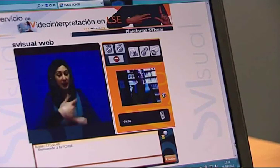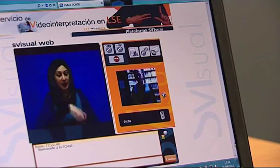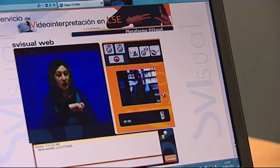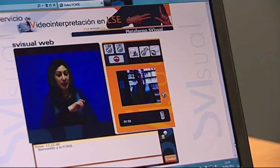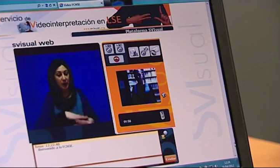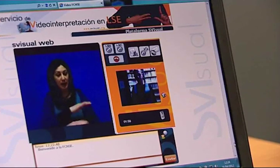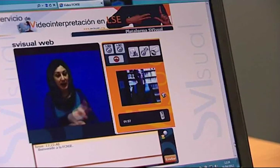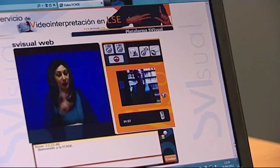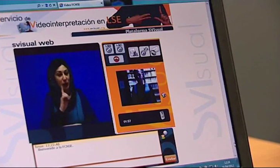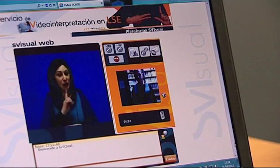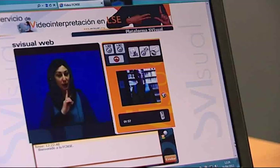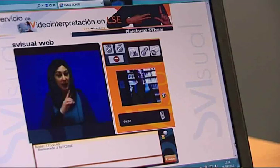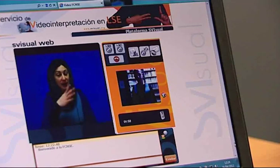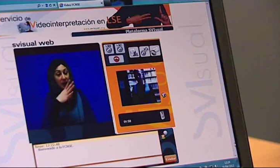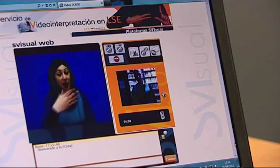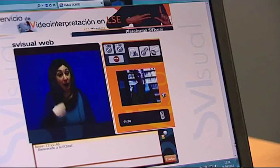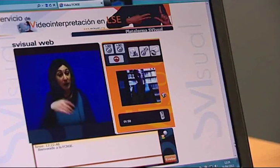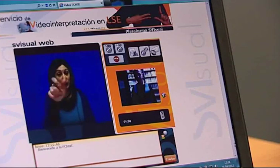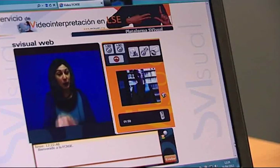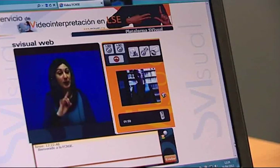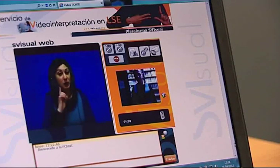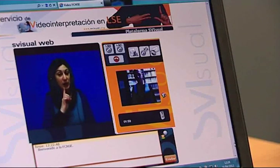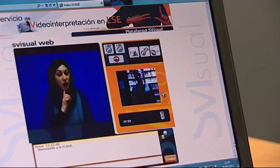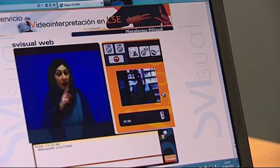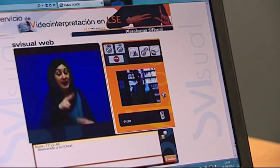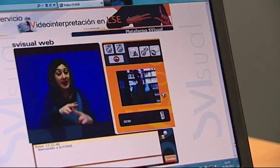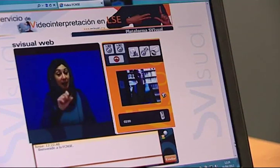in Spanish sign language for deaf people. Right now there is a deaf person